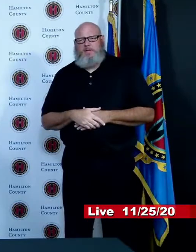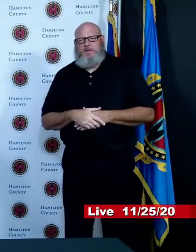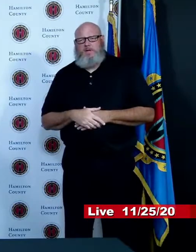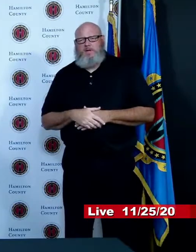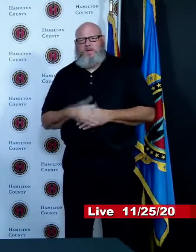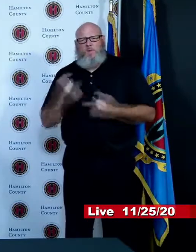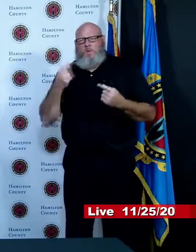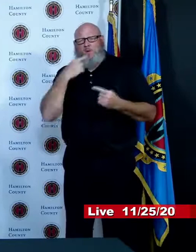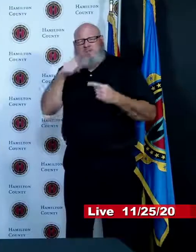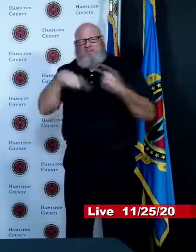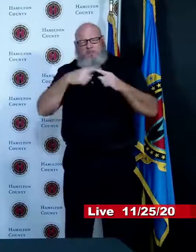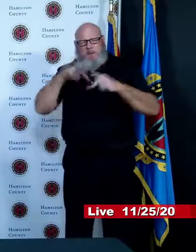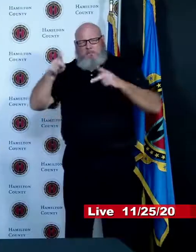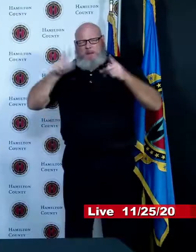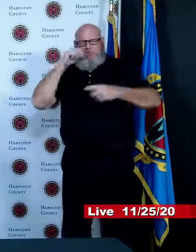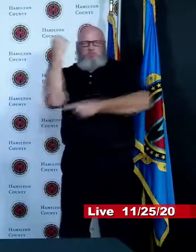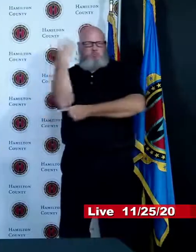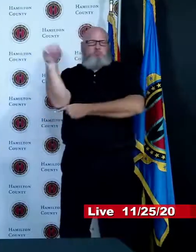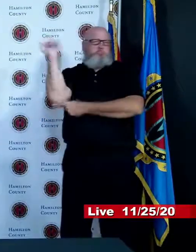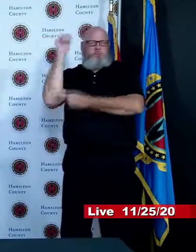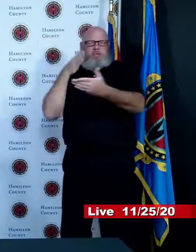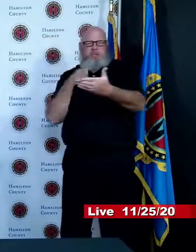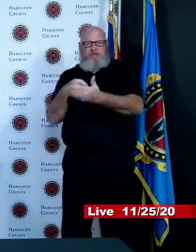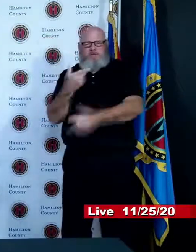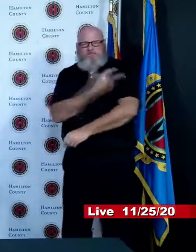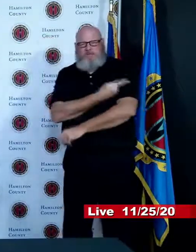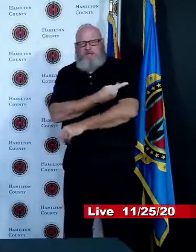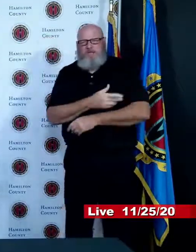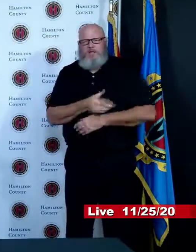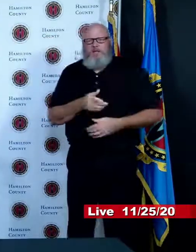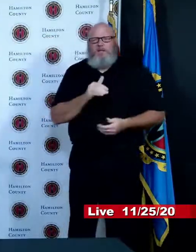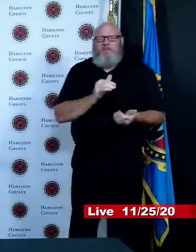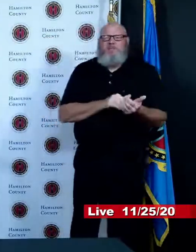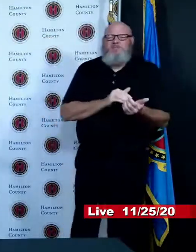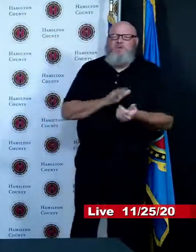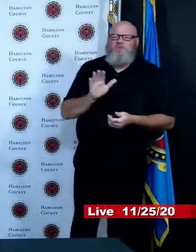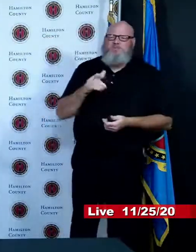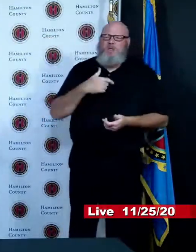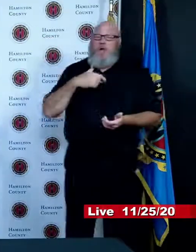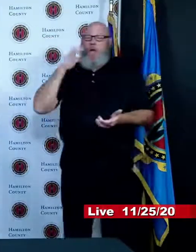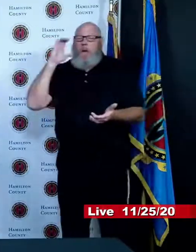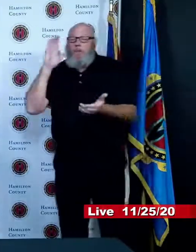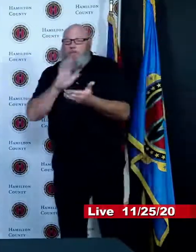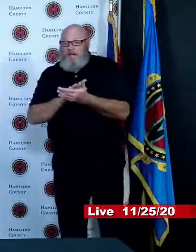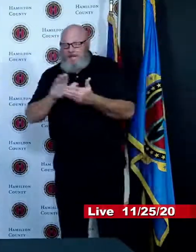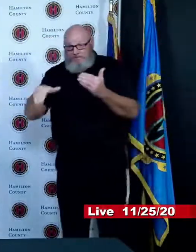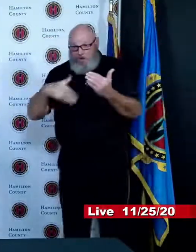hard one as a physician because I do believe in all vaccines and and certainly I've had